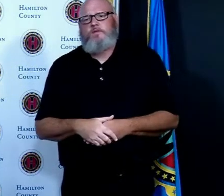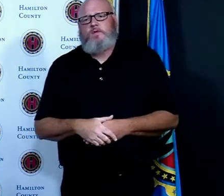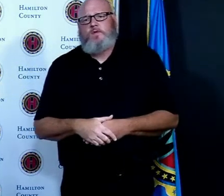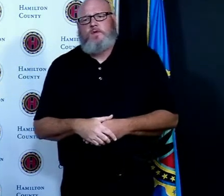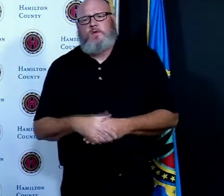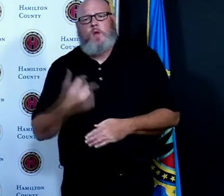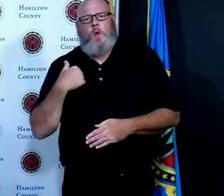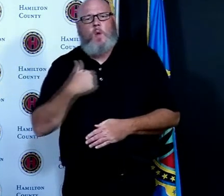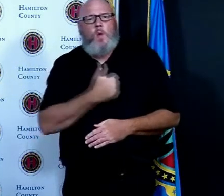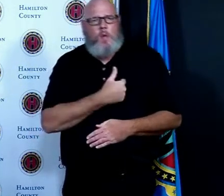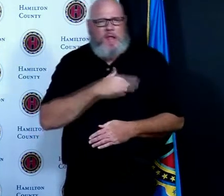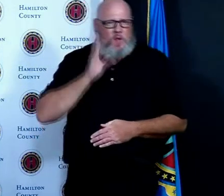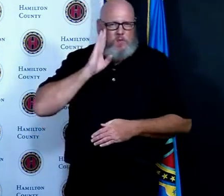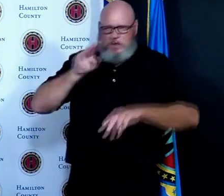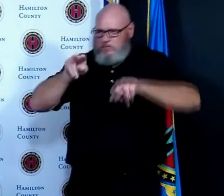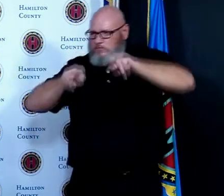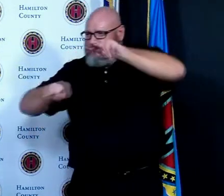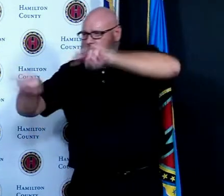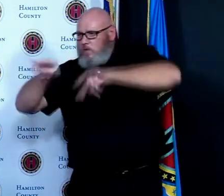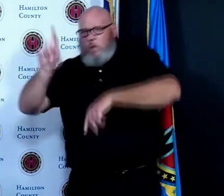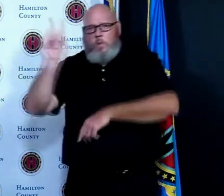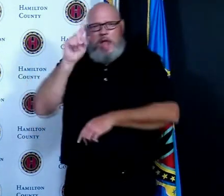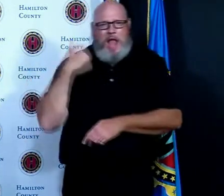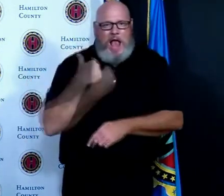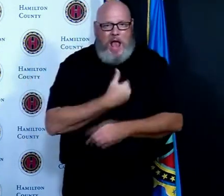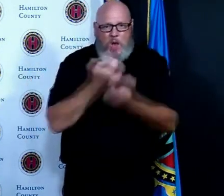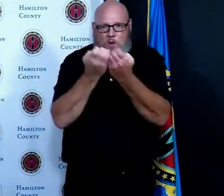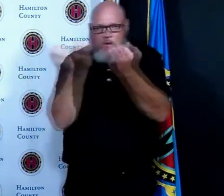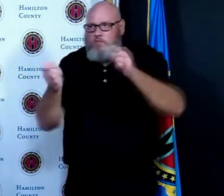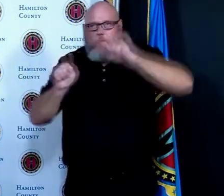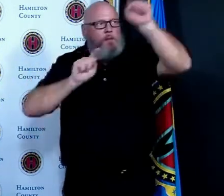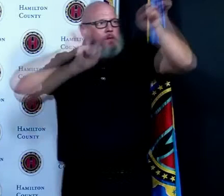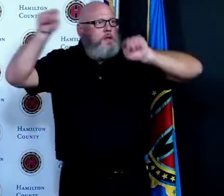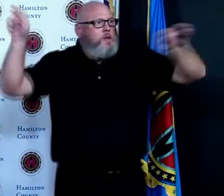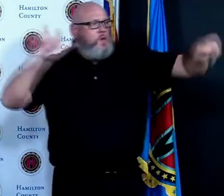increased our ability to test and understand what's going on in our community again when the